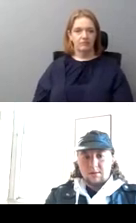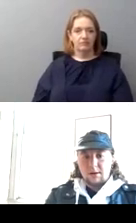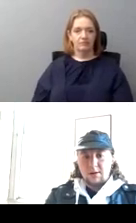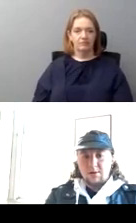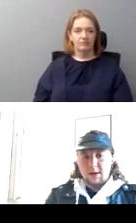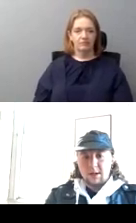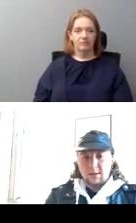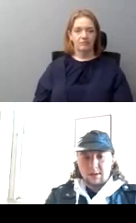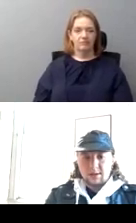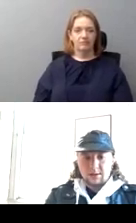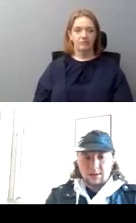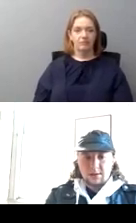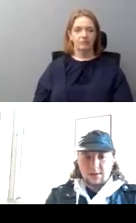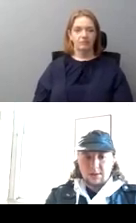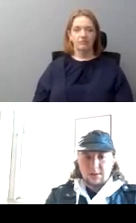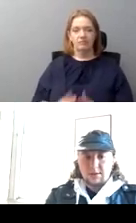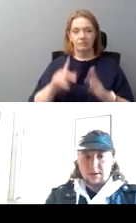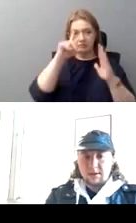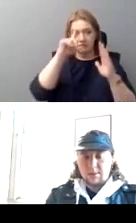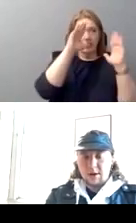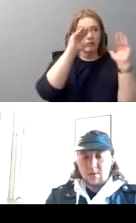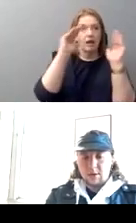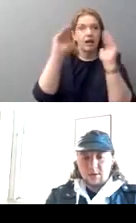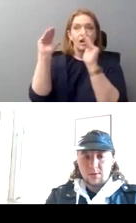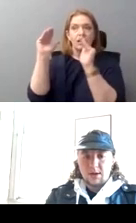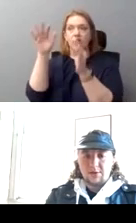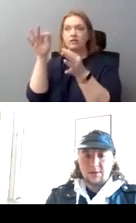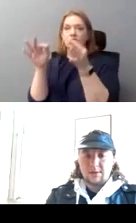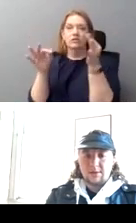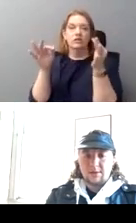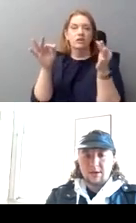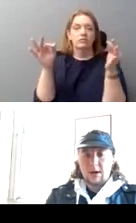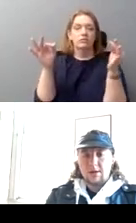Letting go of expectations and judgments as the mind wanders away from this image,